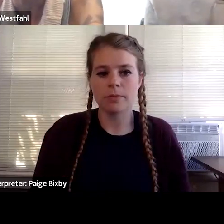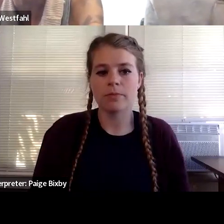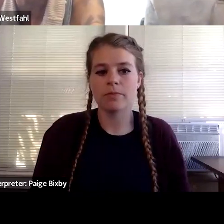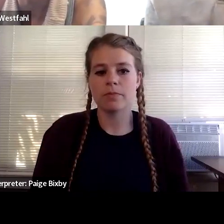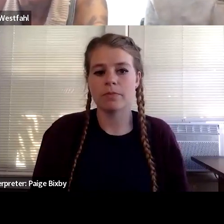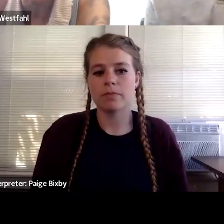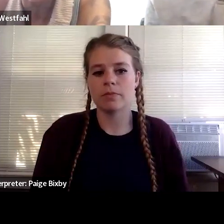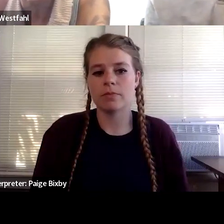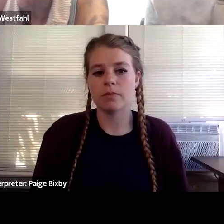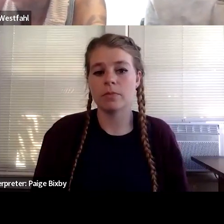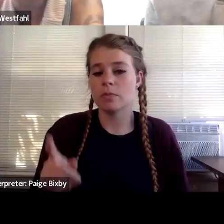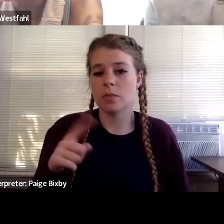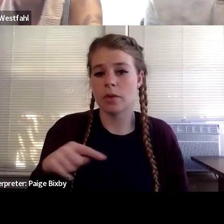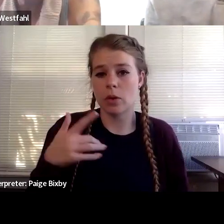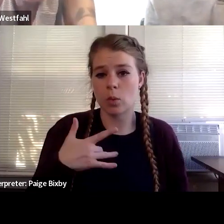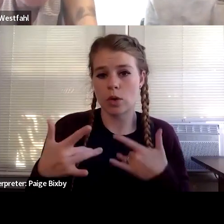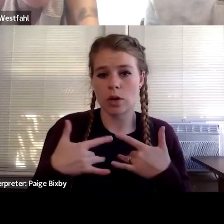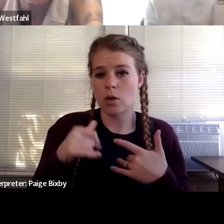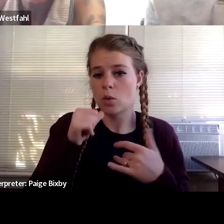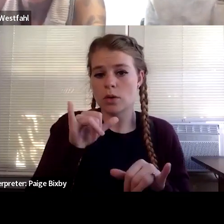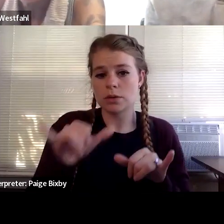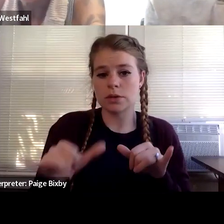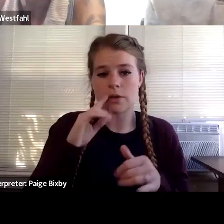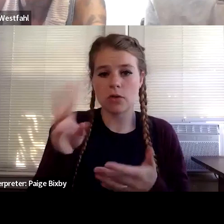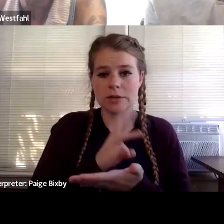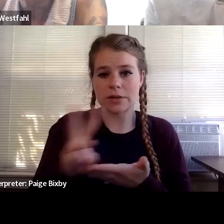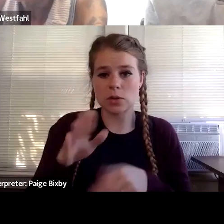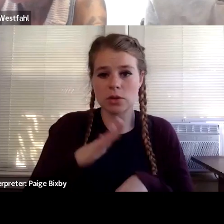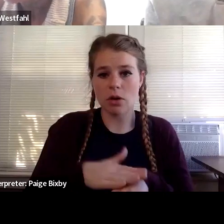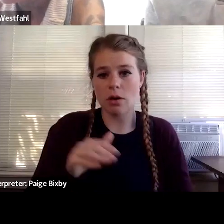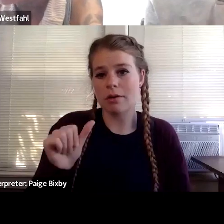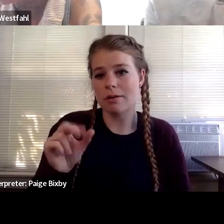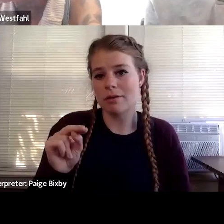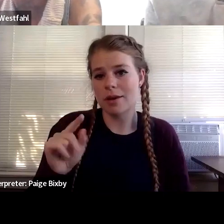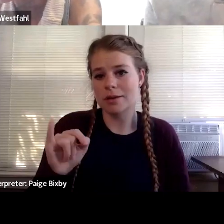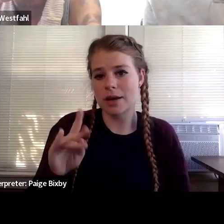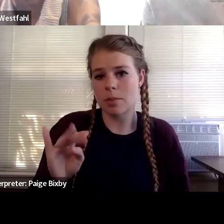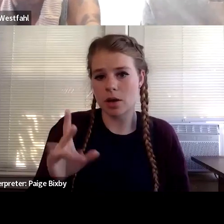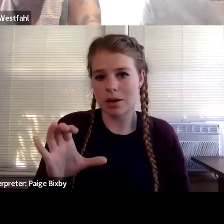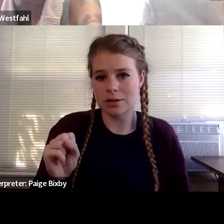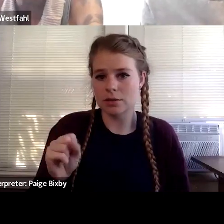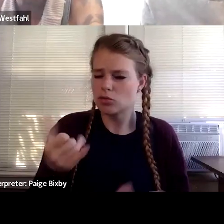for six weeks of IV antibiotics. Try, I mean, like I said with my arm,